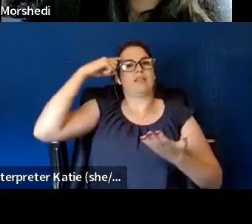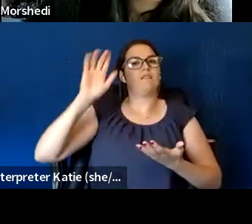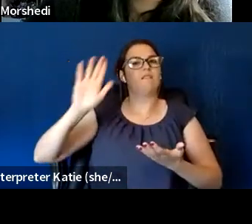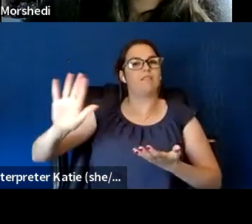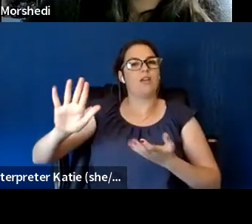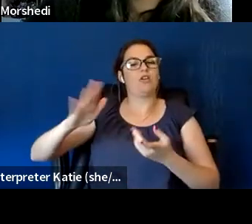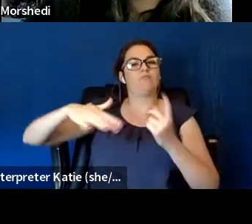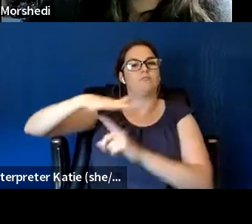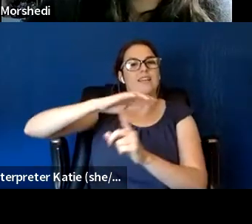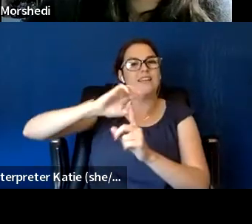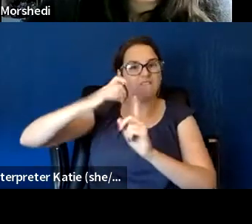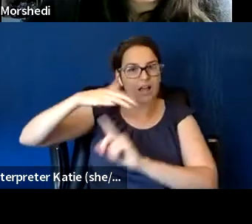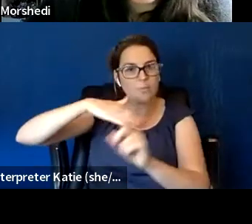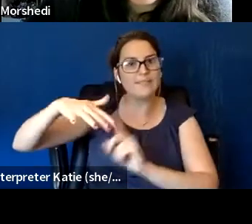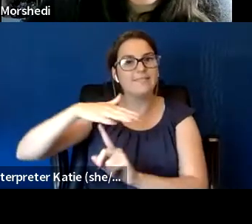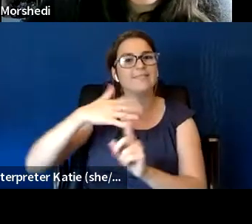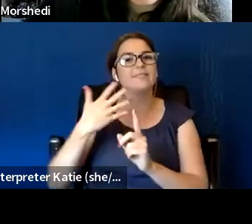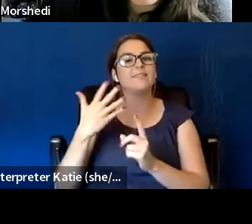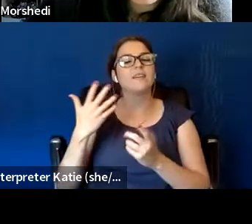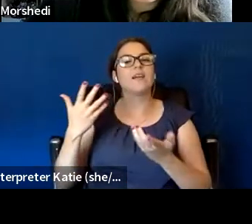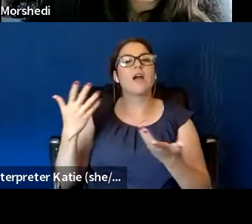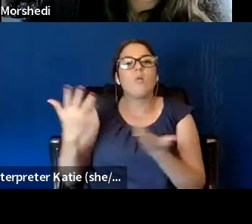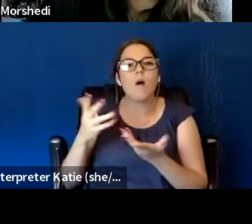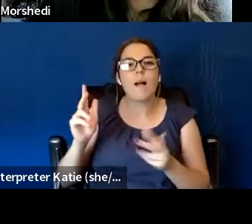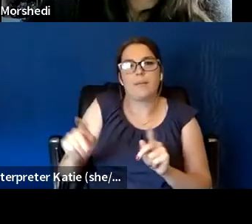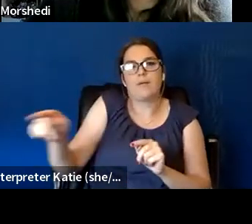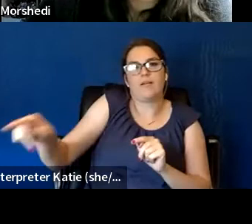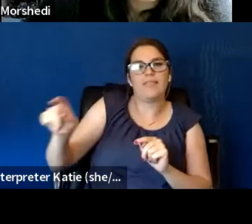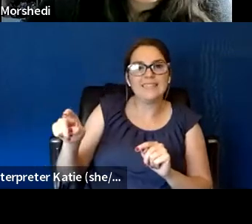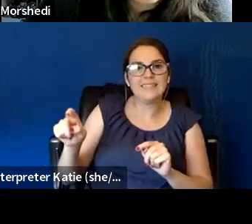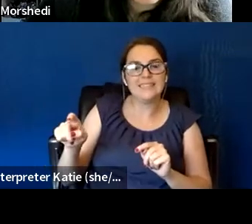what our folks need and adjust based on that.